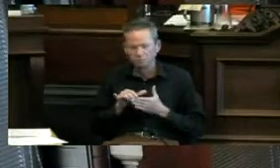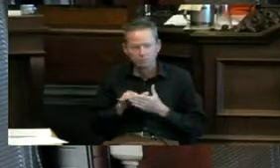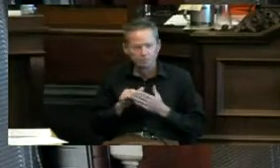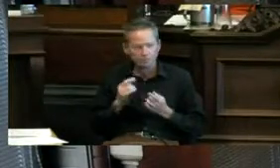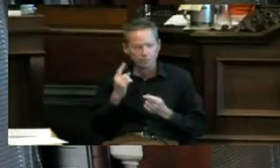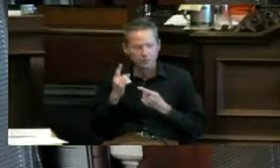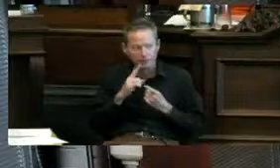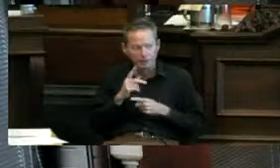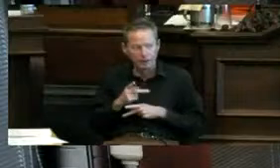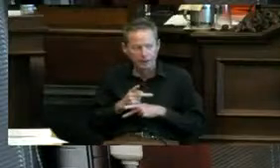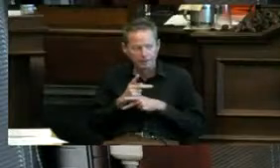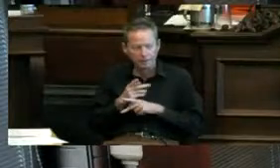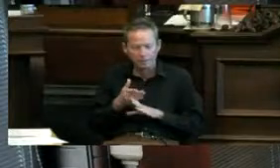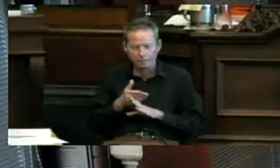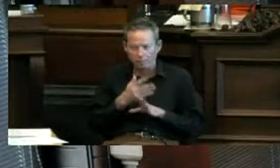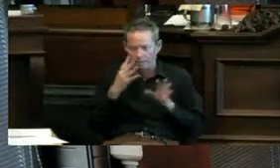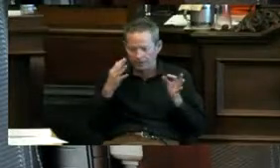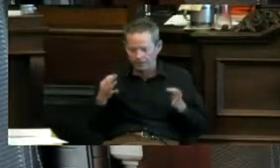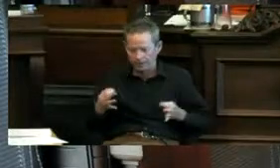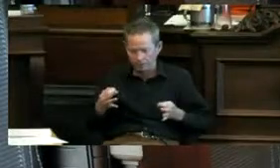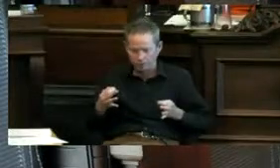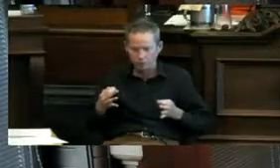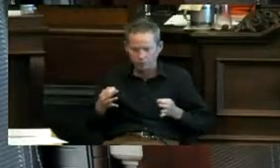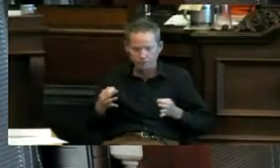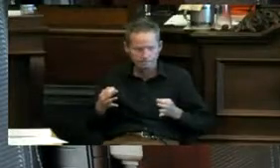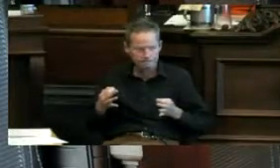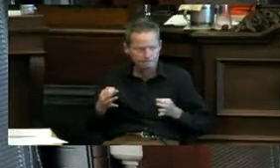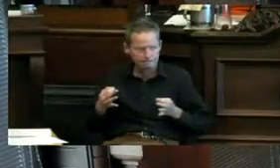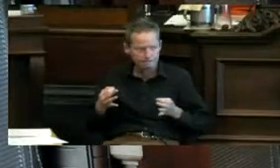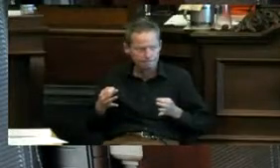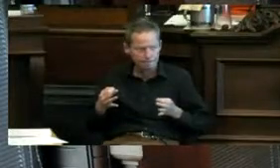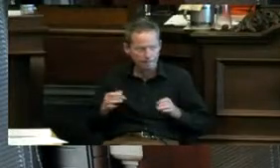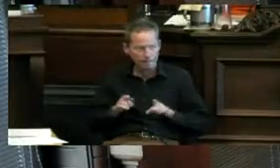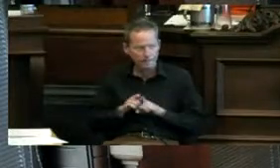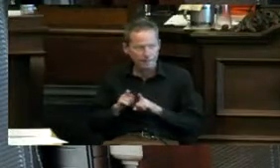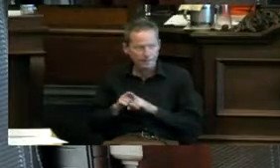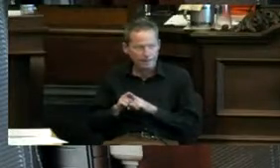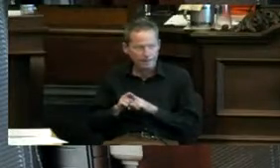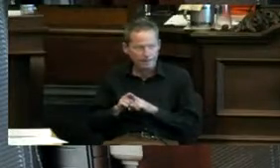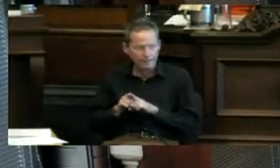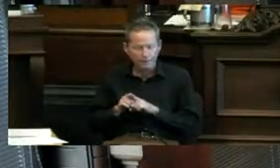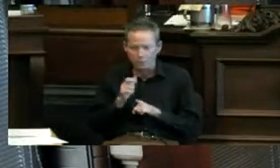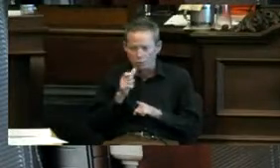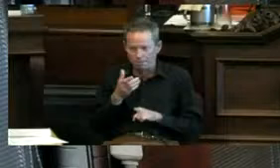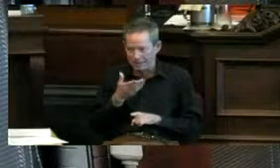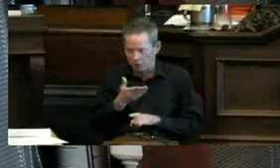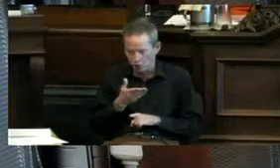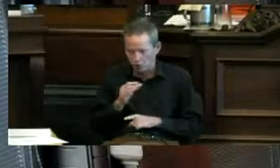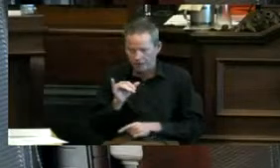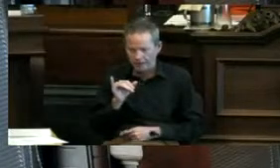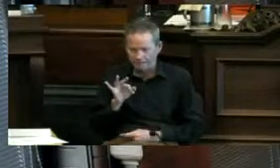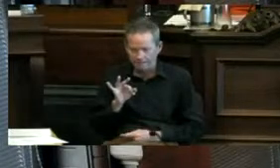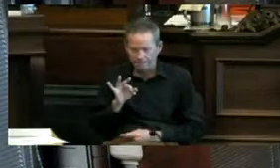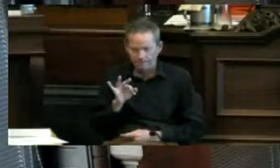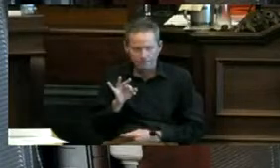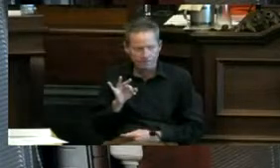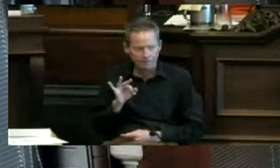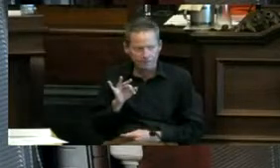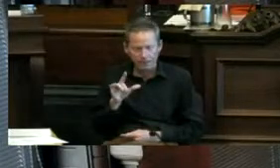table for this. So this was considered very carefully before